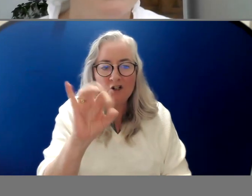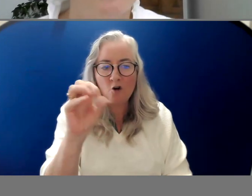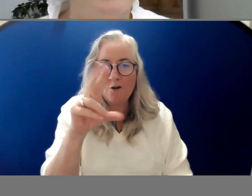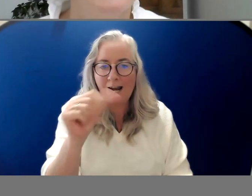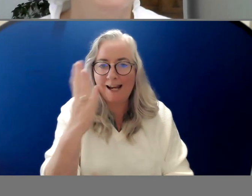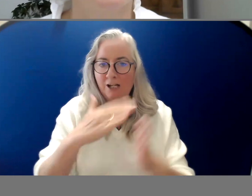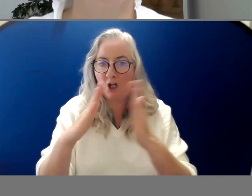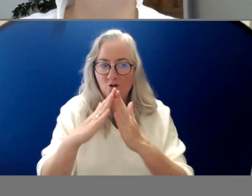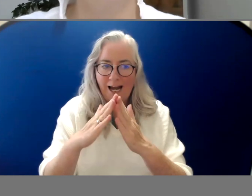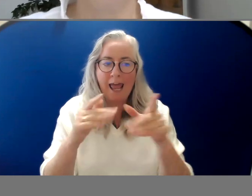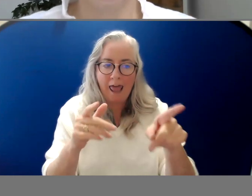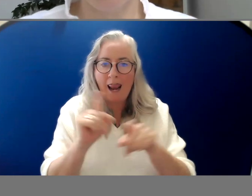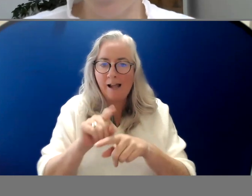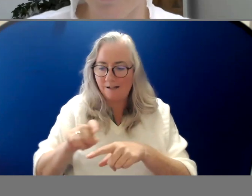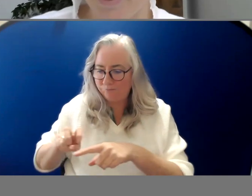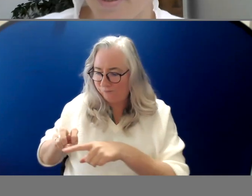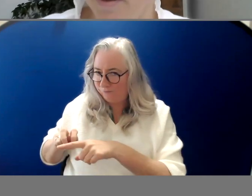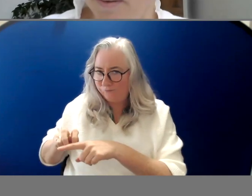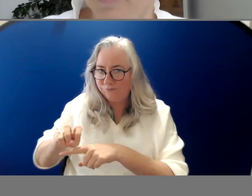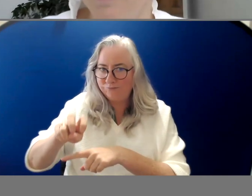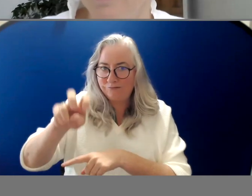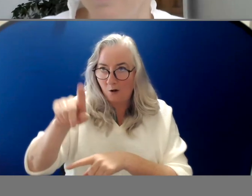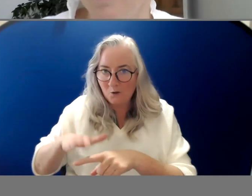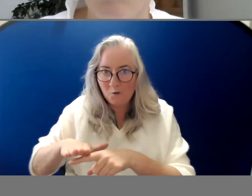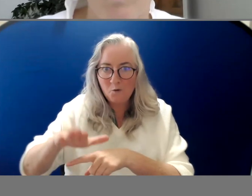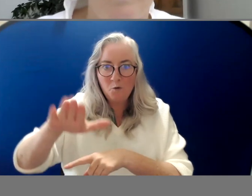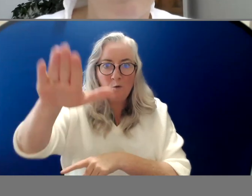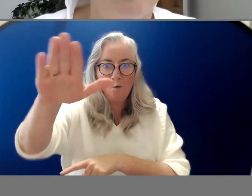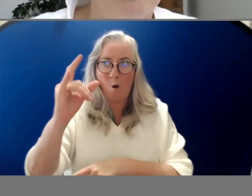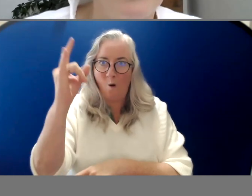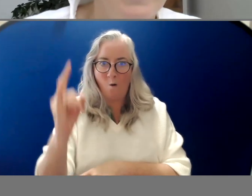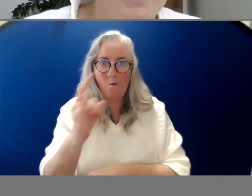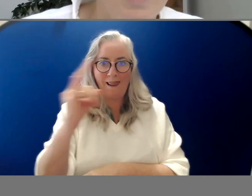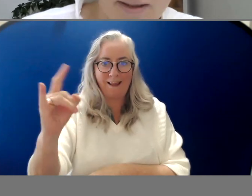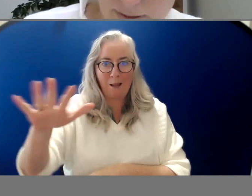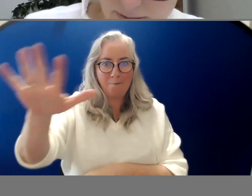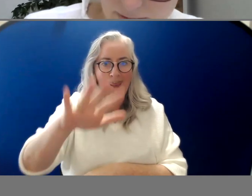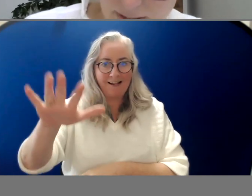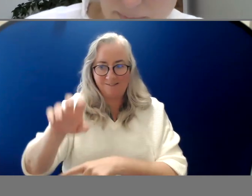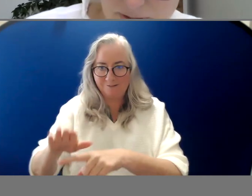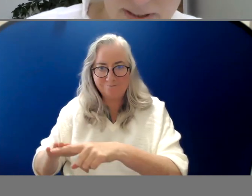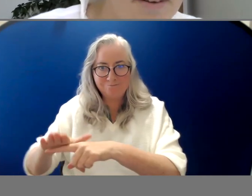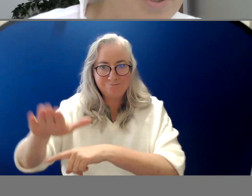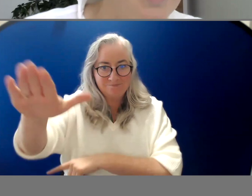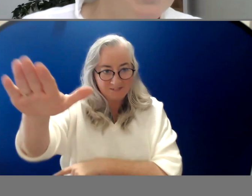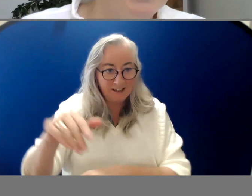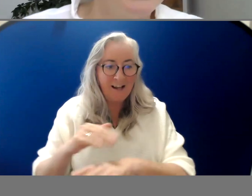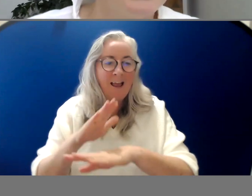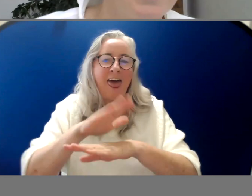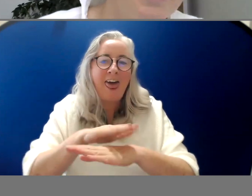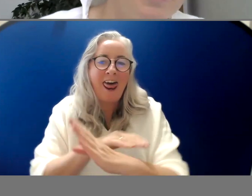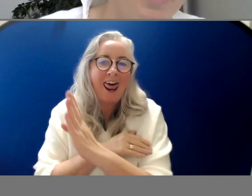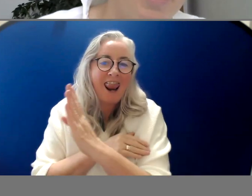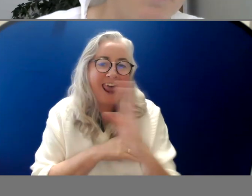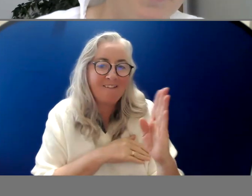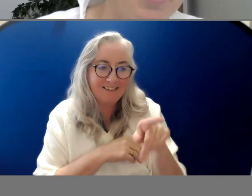similar where it's an ascension to a holier place the image on the left hand side of this